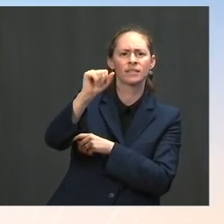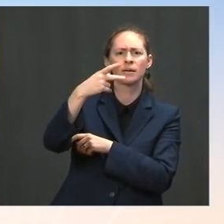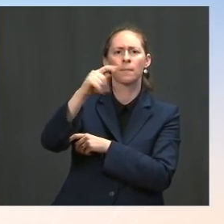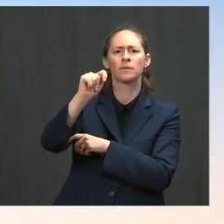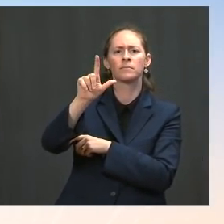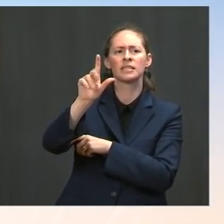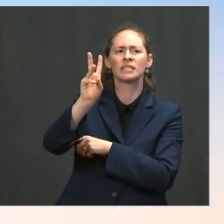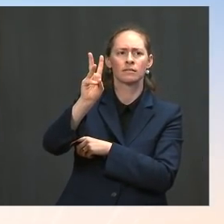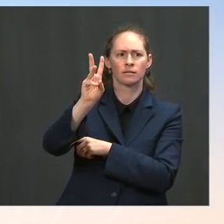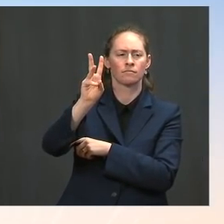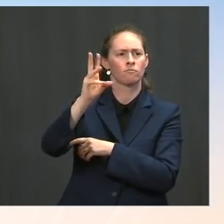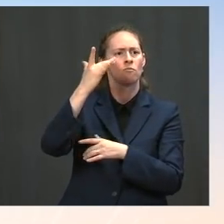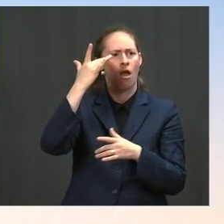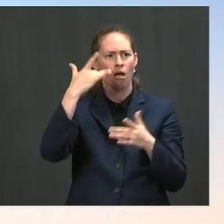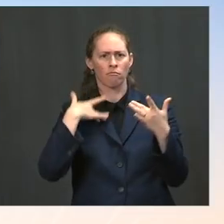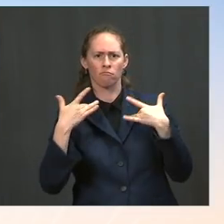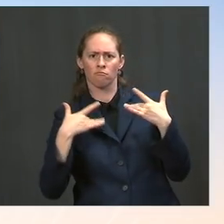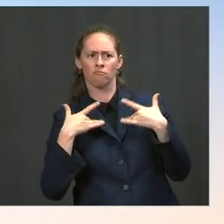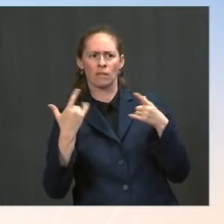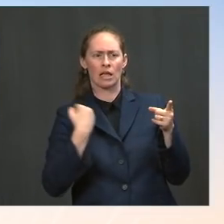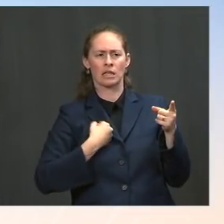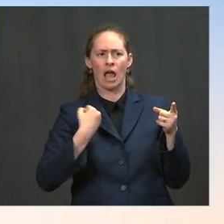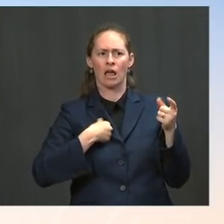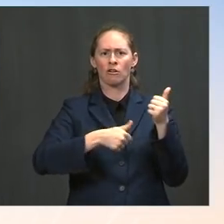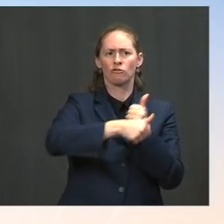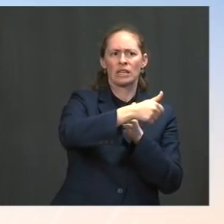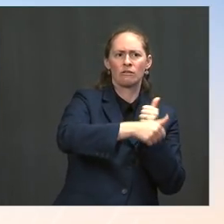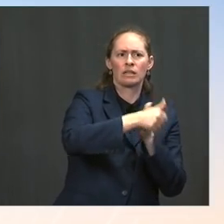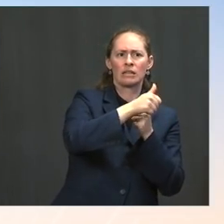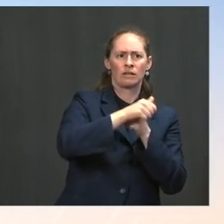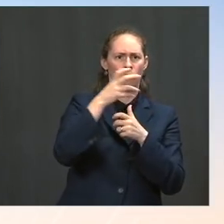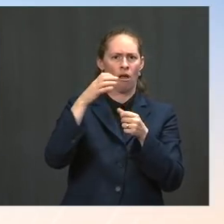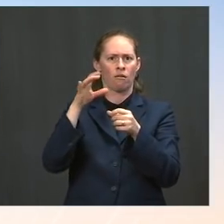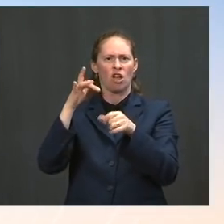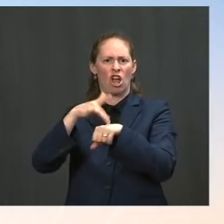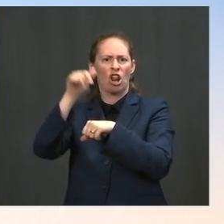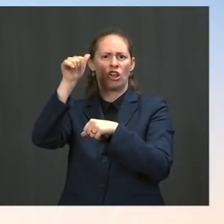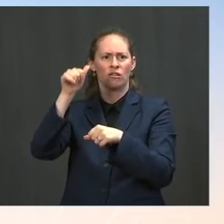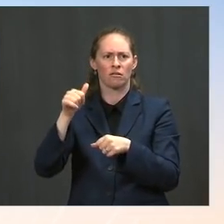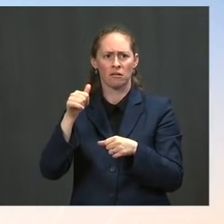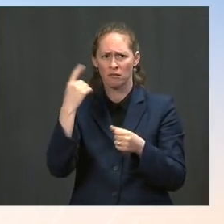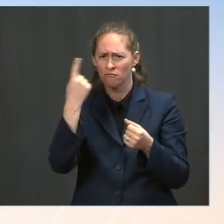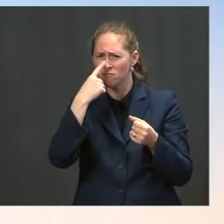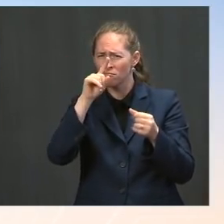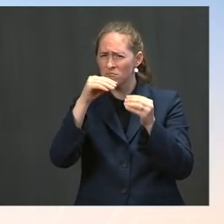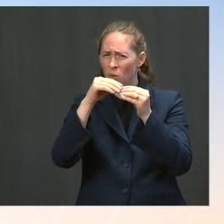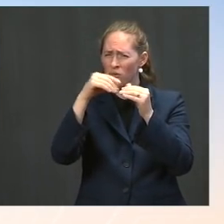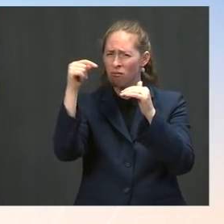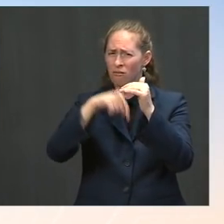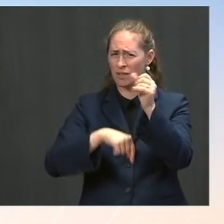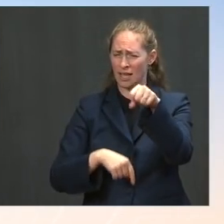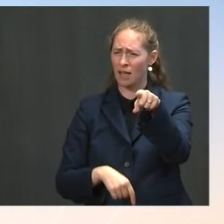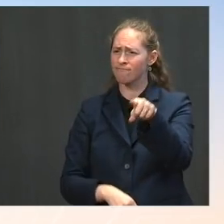Can you elaborate on that? Ms. Psaki: Well, first, I would say: We would have -- we will have a delegation. It's still being finalized. As soon as it's being finalized,